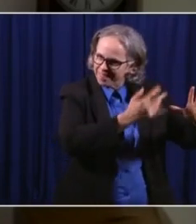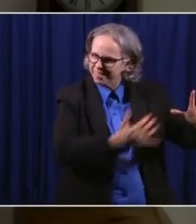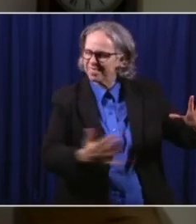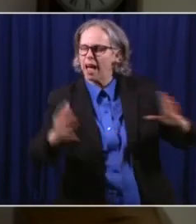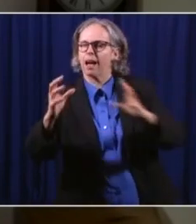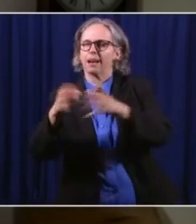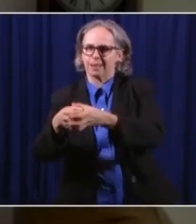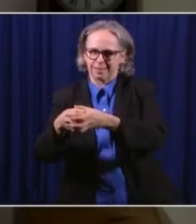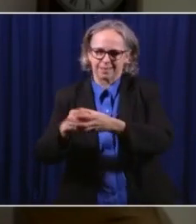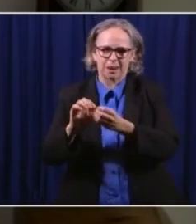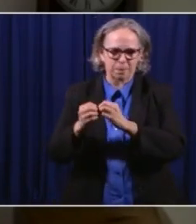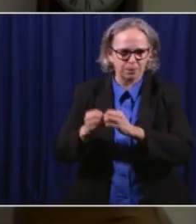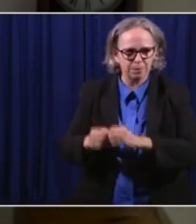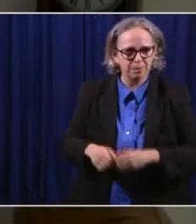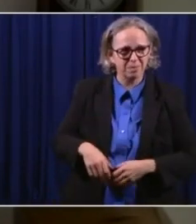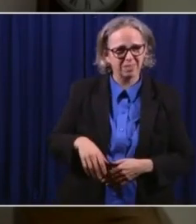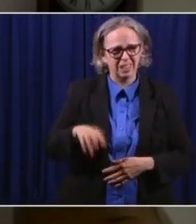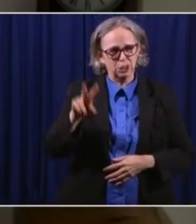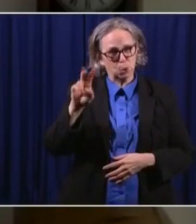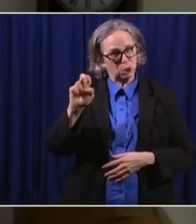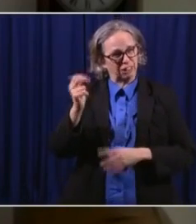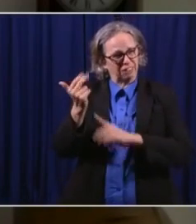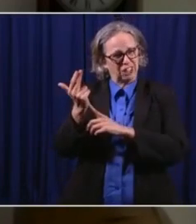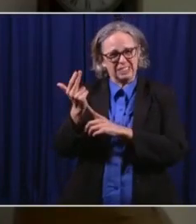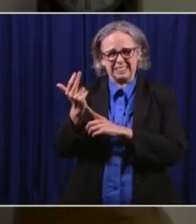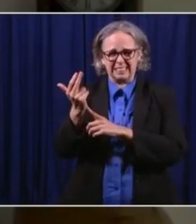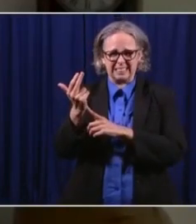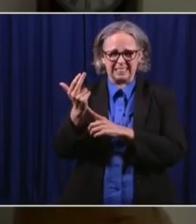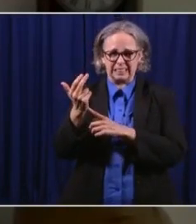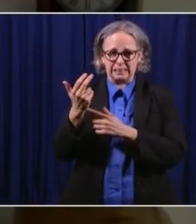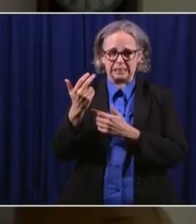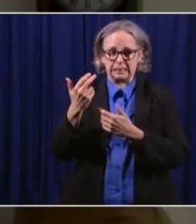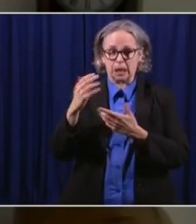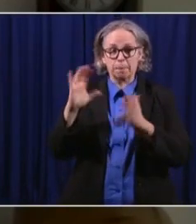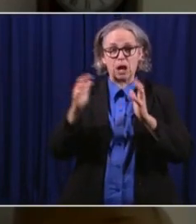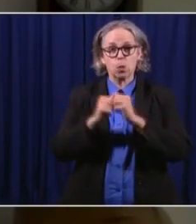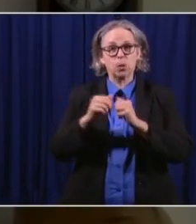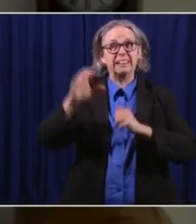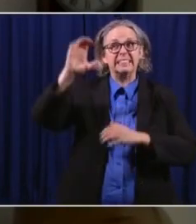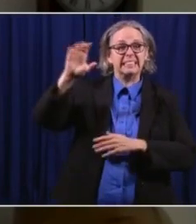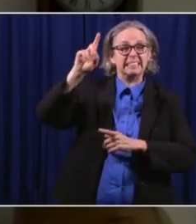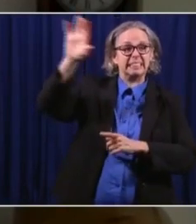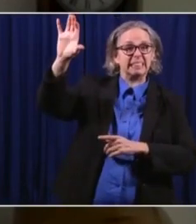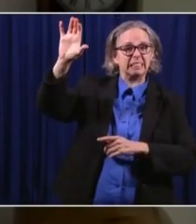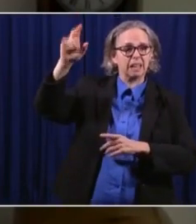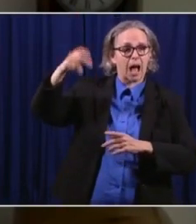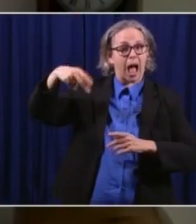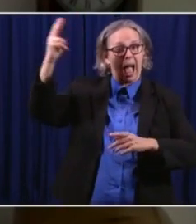IT IS 213.7 THIS WEEK. AND AGAIN, THAT'S CALIBRATED PER 100,000 POPULATION.